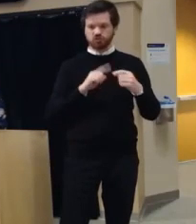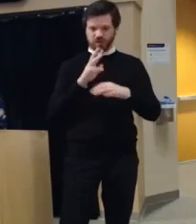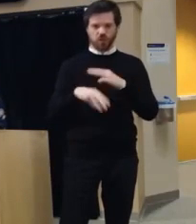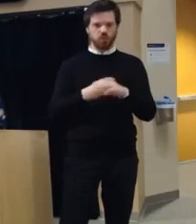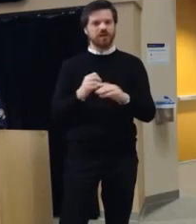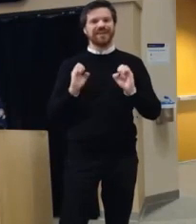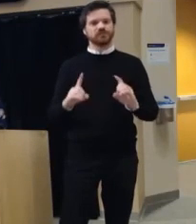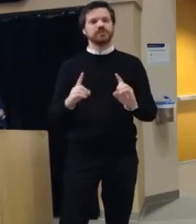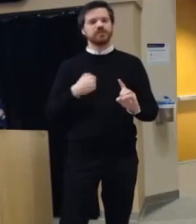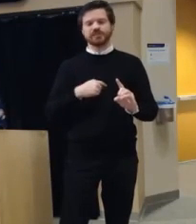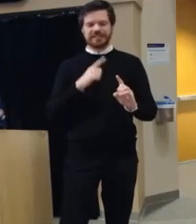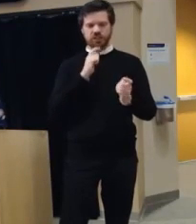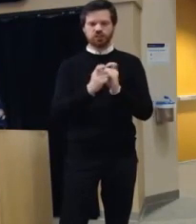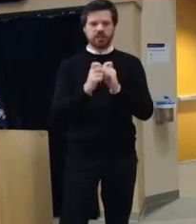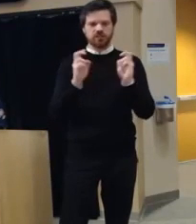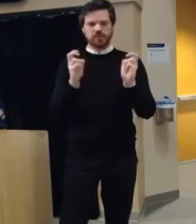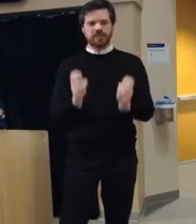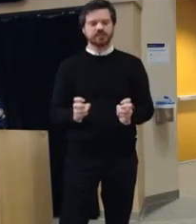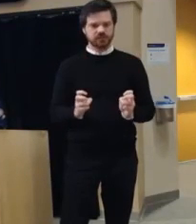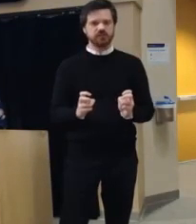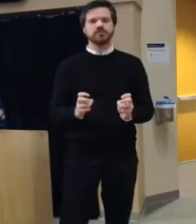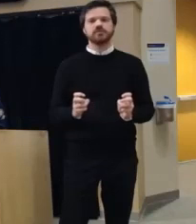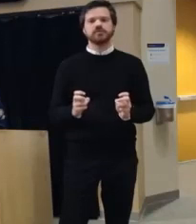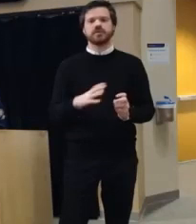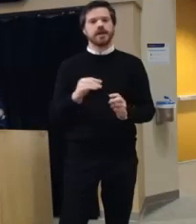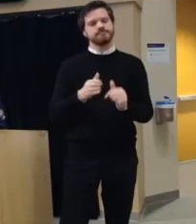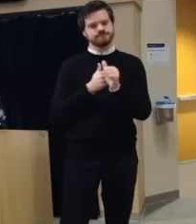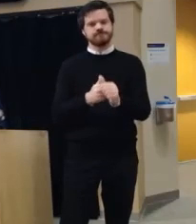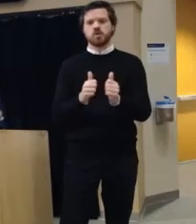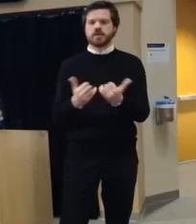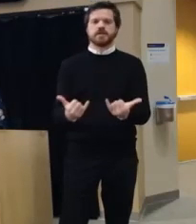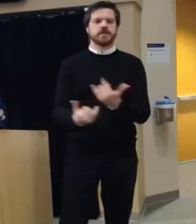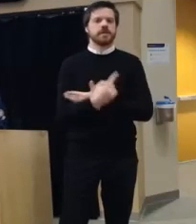these days we change our topics as we need to to stay in keeping with the time we've talked a lot